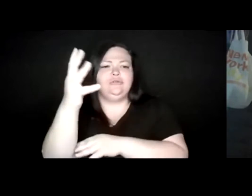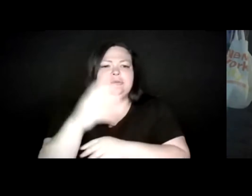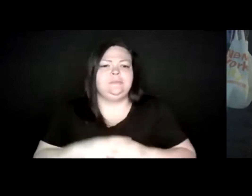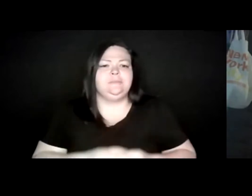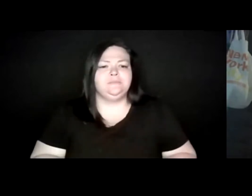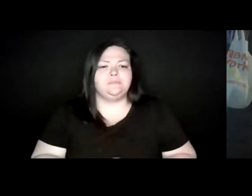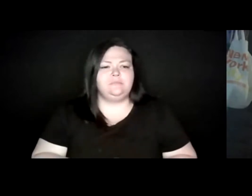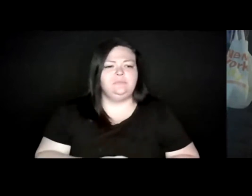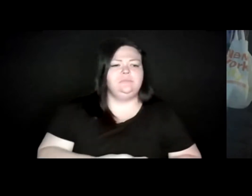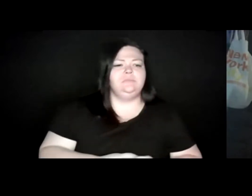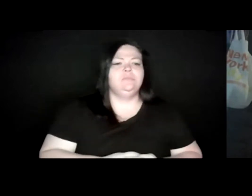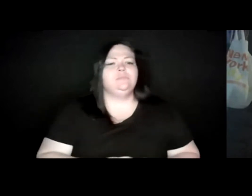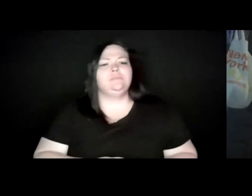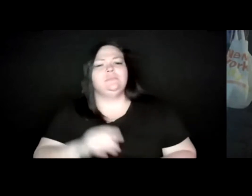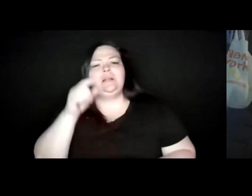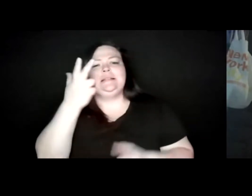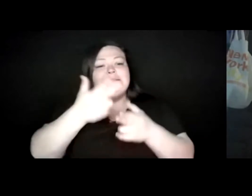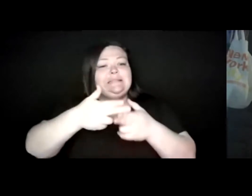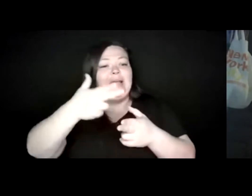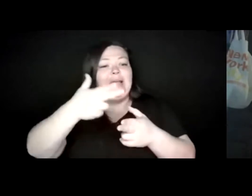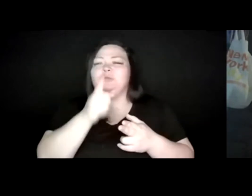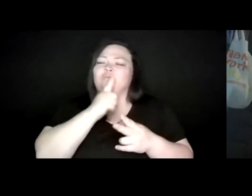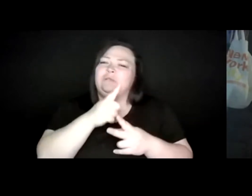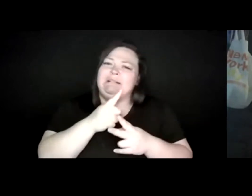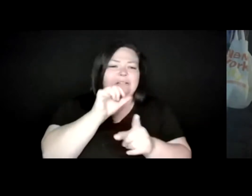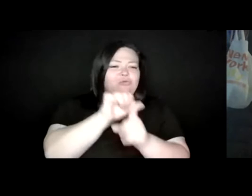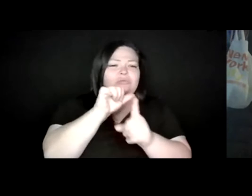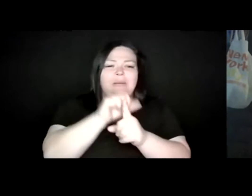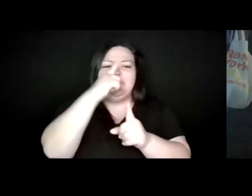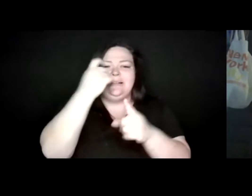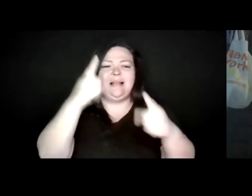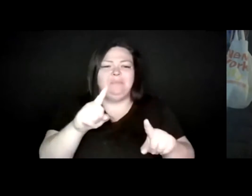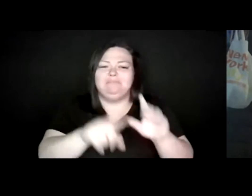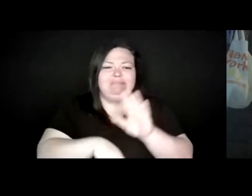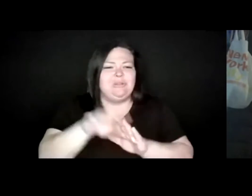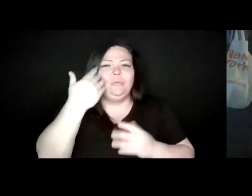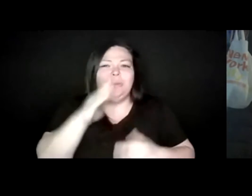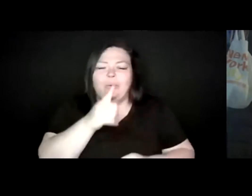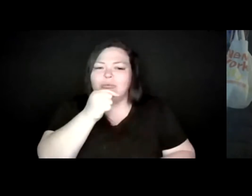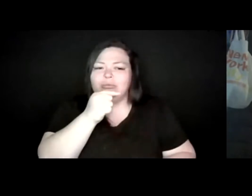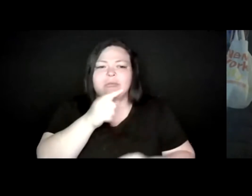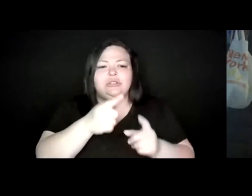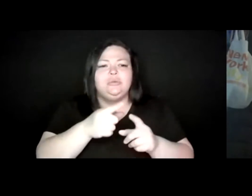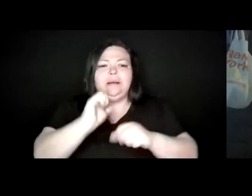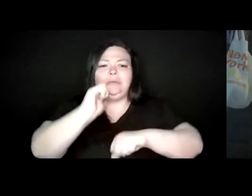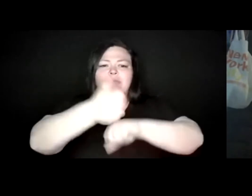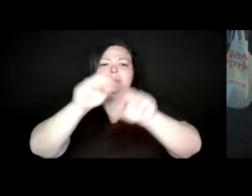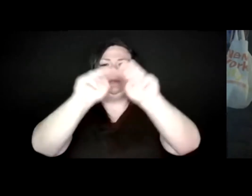rancid trickery than the capital a/ state gleens from resurrecting/ their captive to build a museum on the third day./